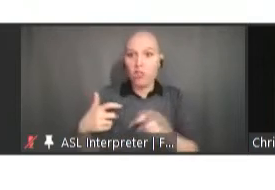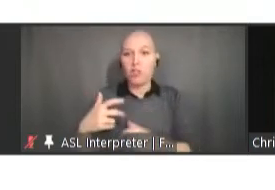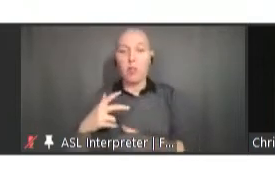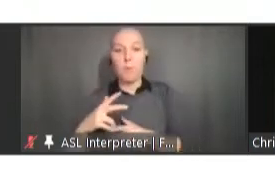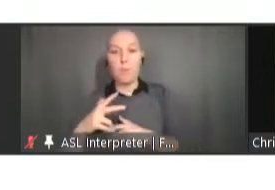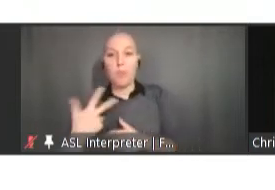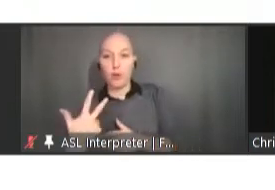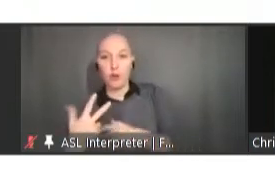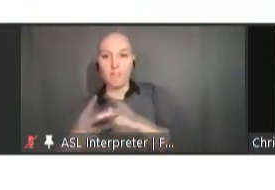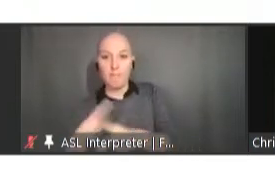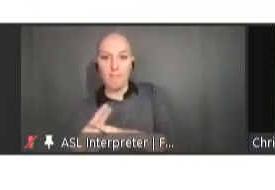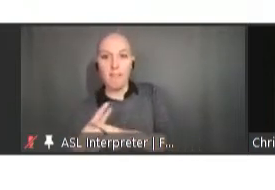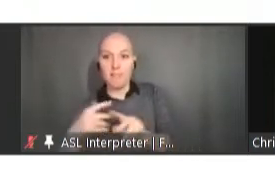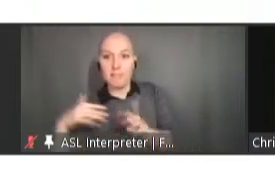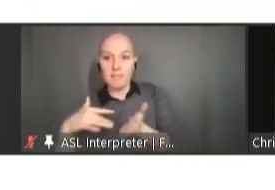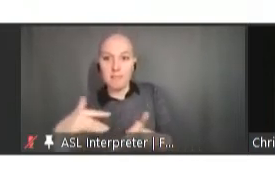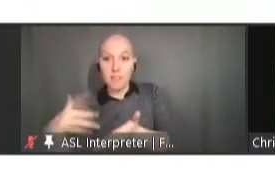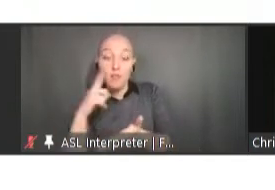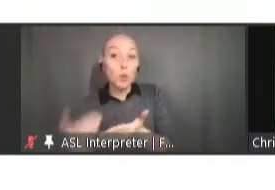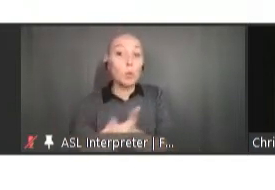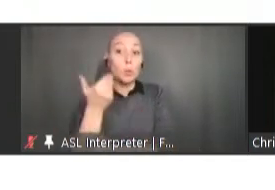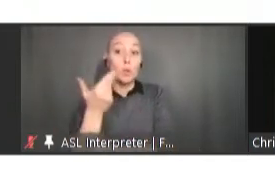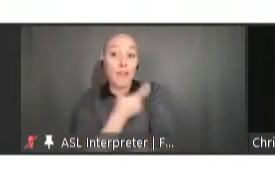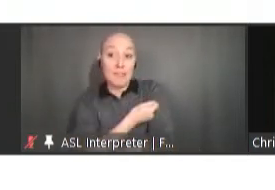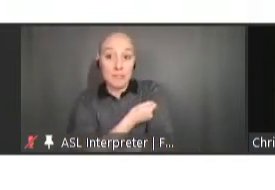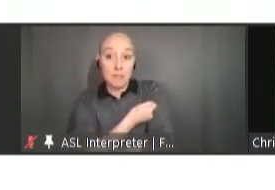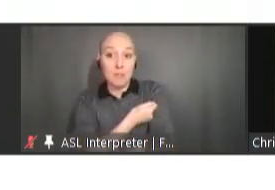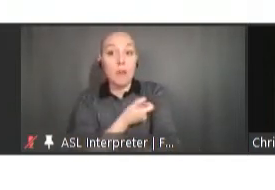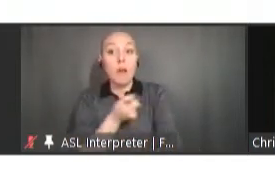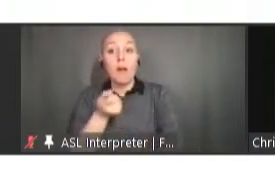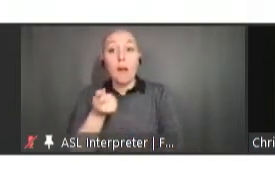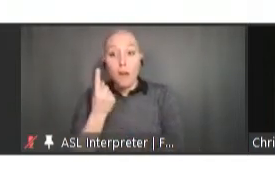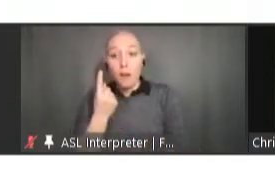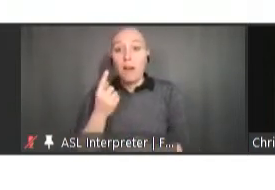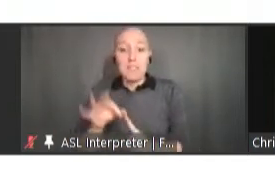if other authorized or approved vaccines are currently available at that time of the study.